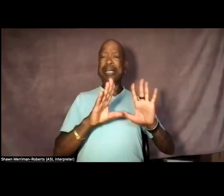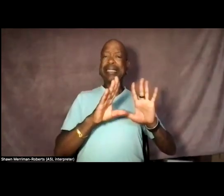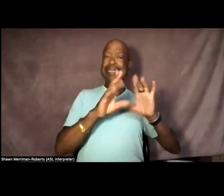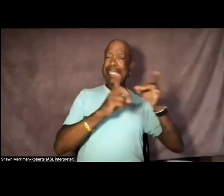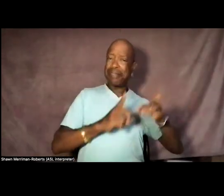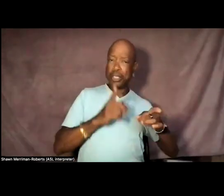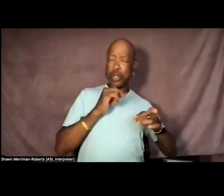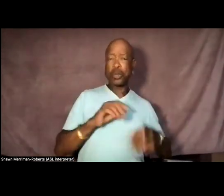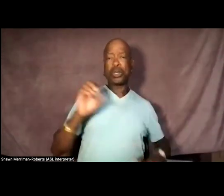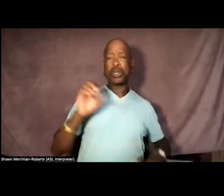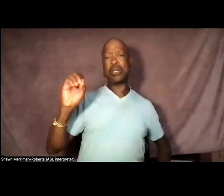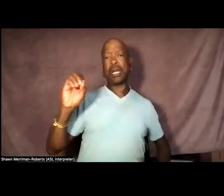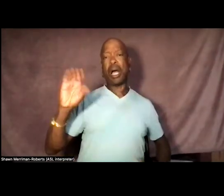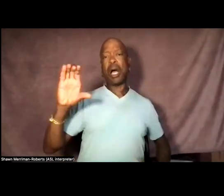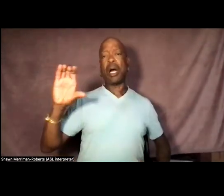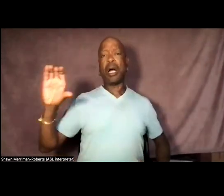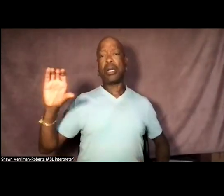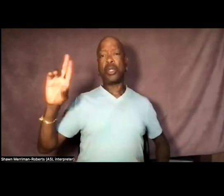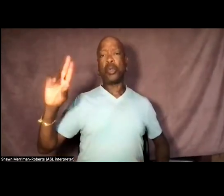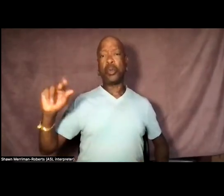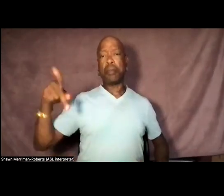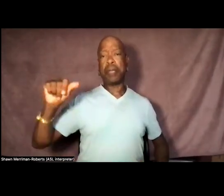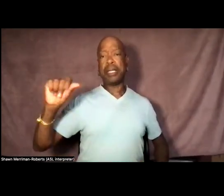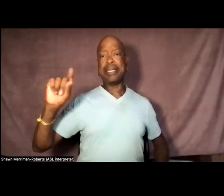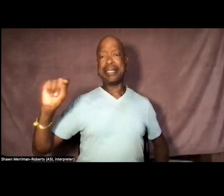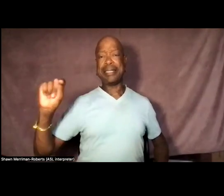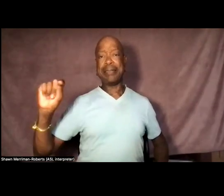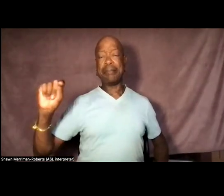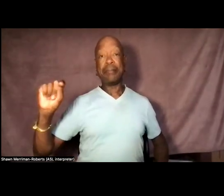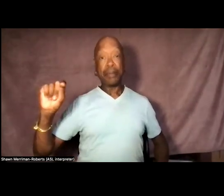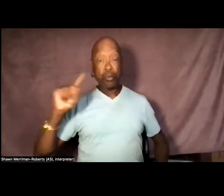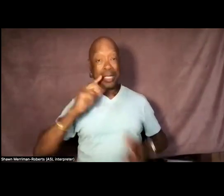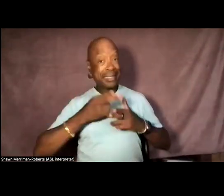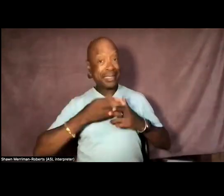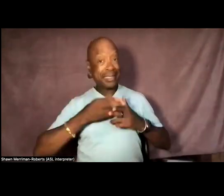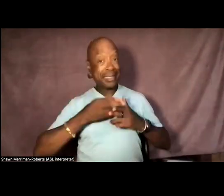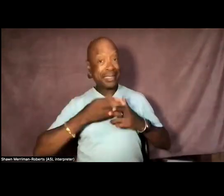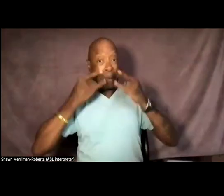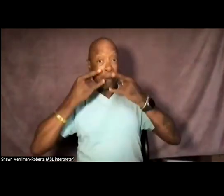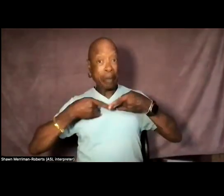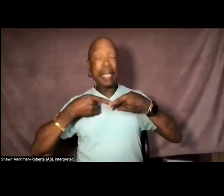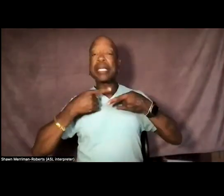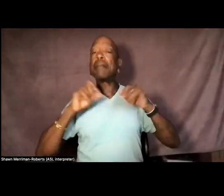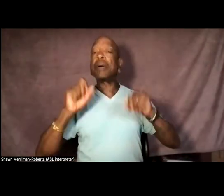even temporarily unmasking can put someone at risk of exposure an infection police officers can